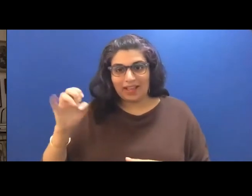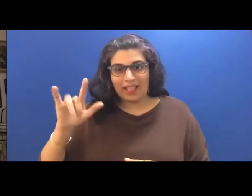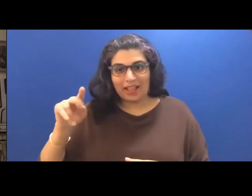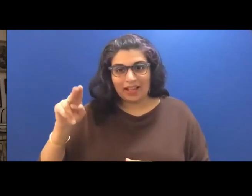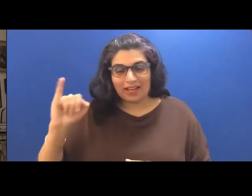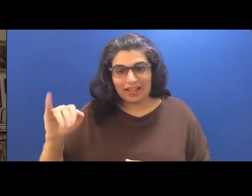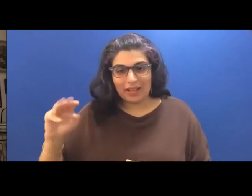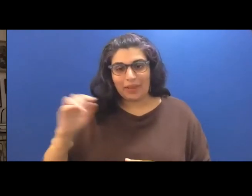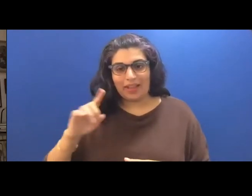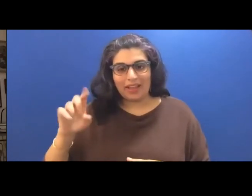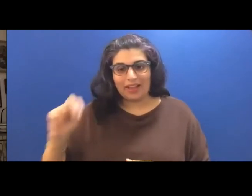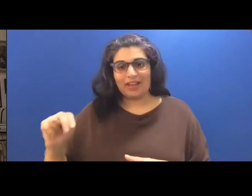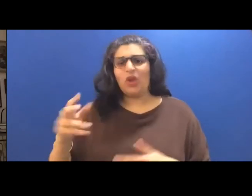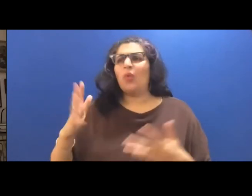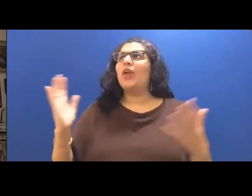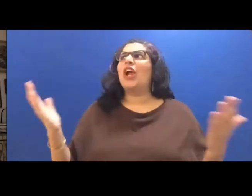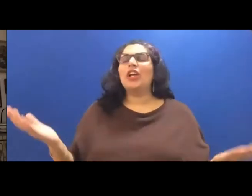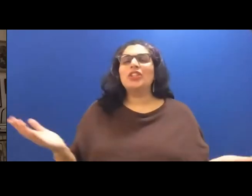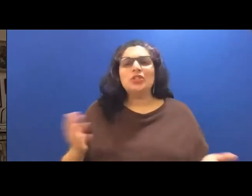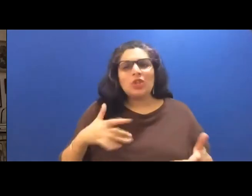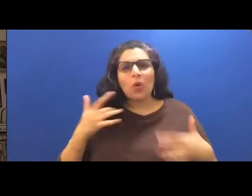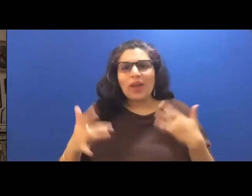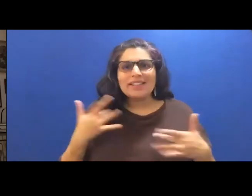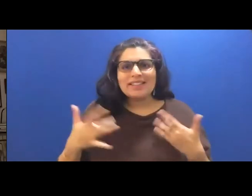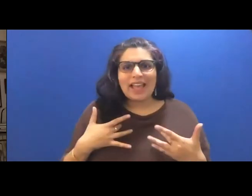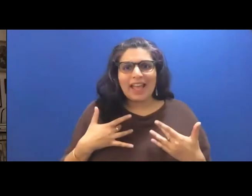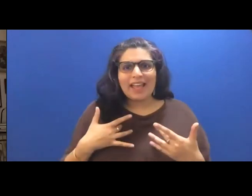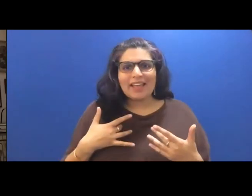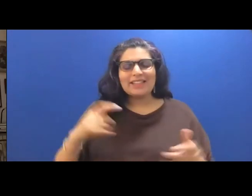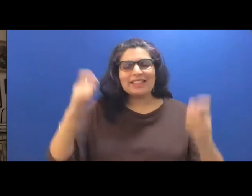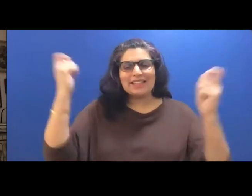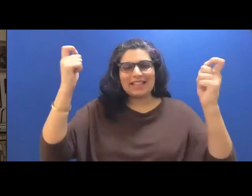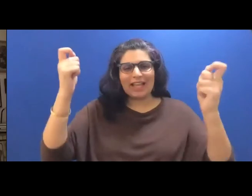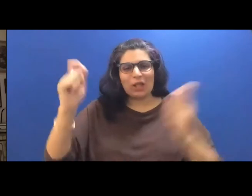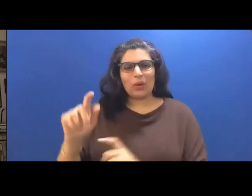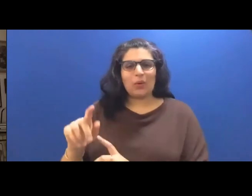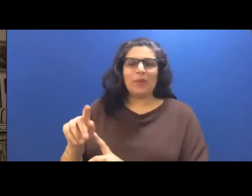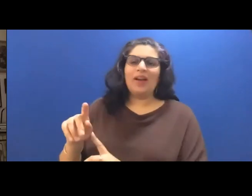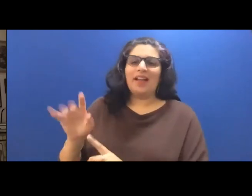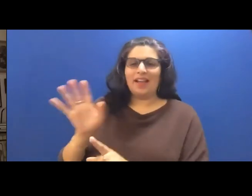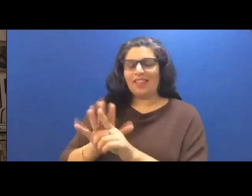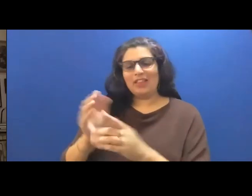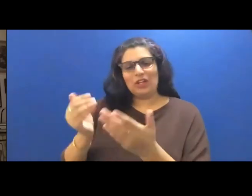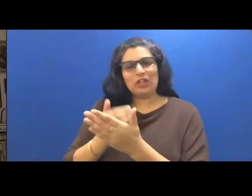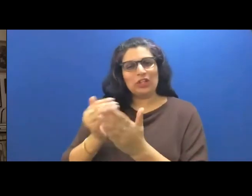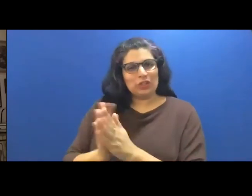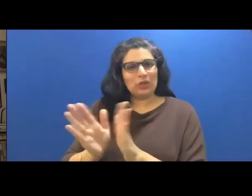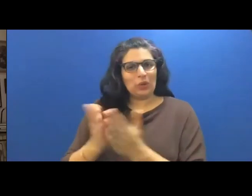novel. Win me something. My name is Lily Philpott. I'm the program manager at the Asian American